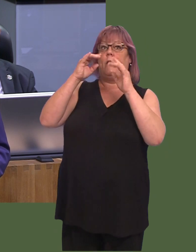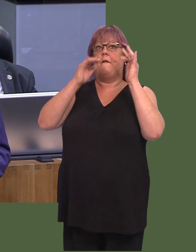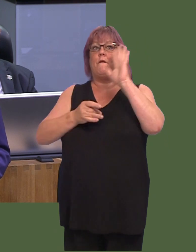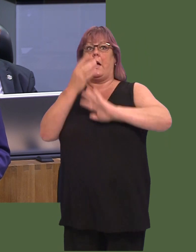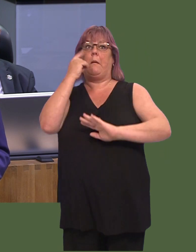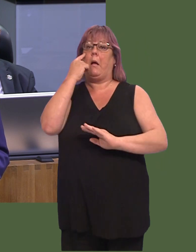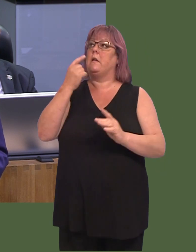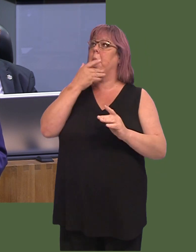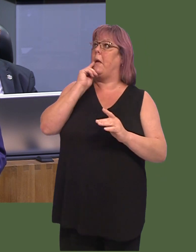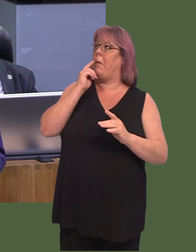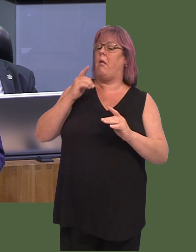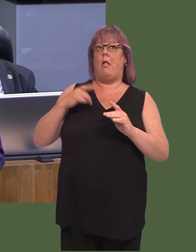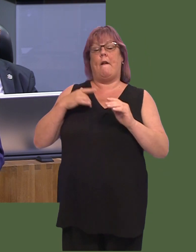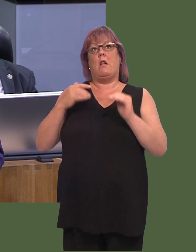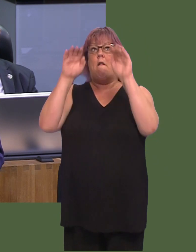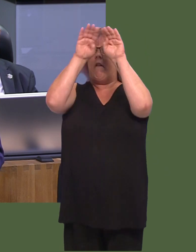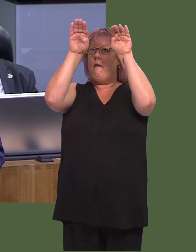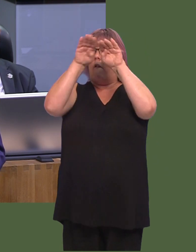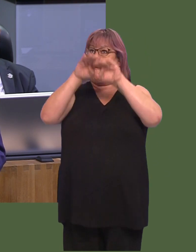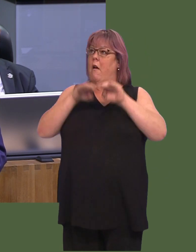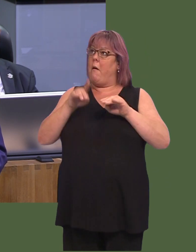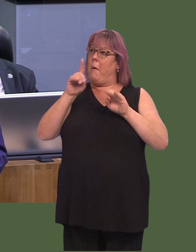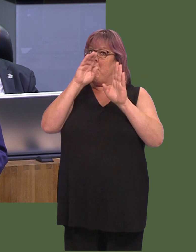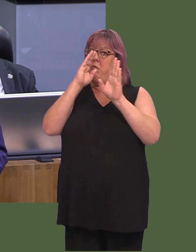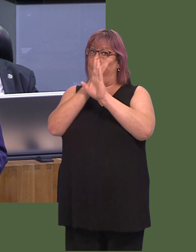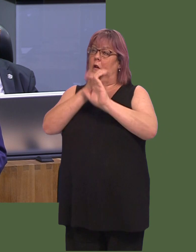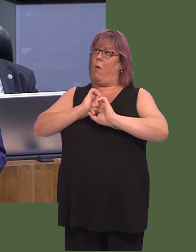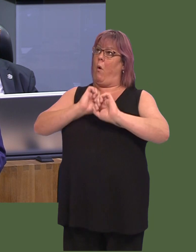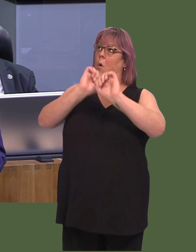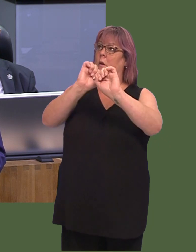said that residents in private high-rise blocks may have to live with unsafe cladding for